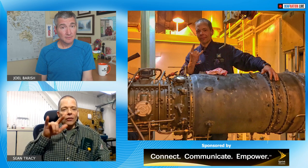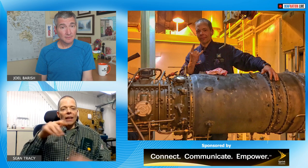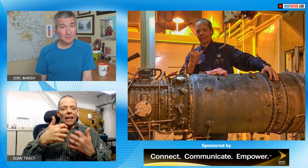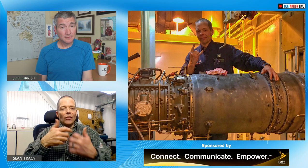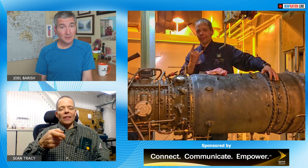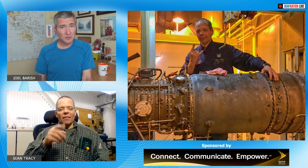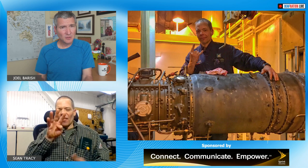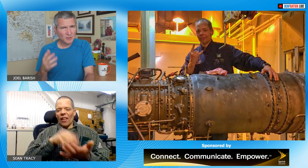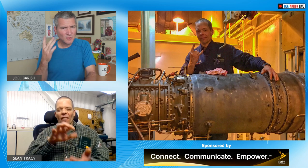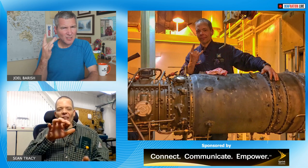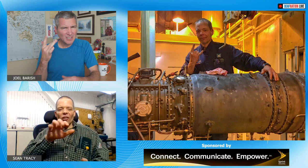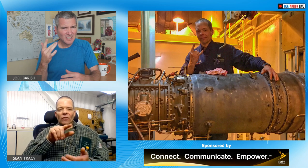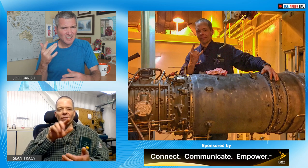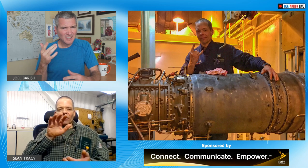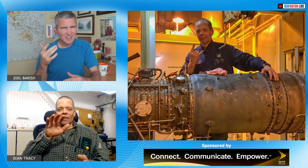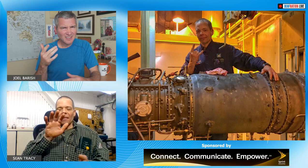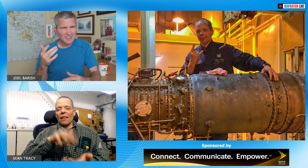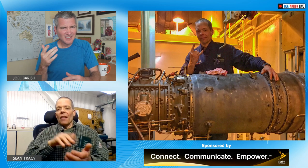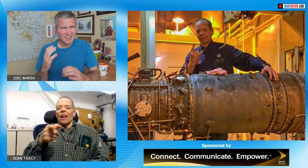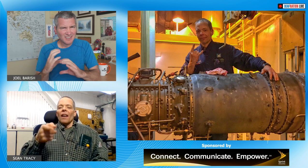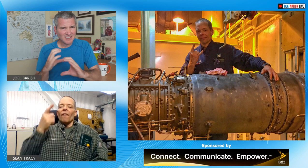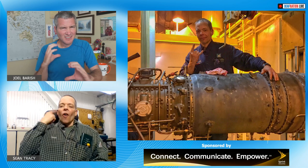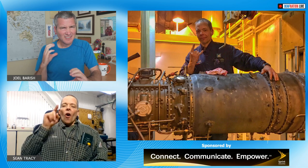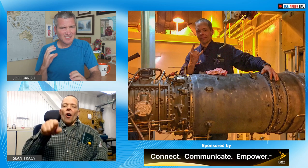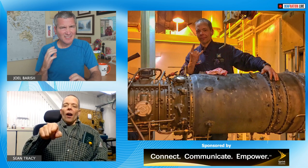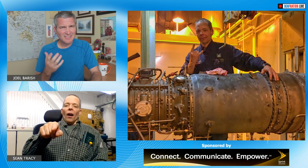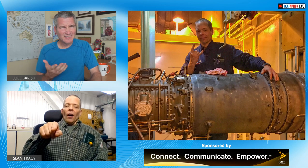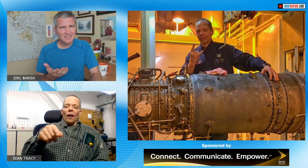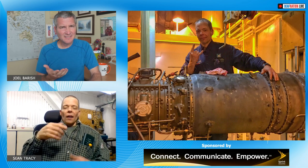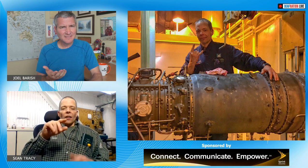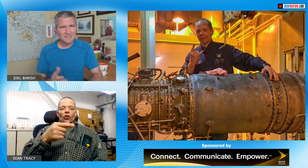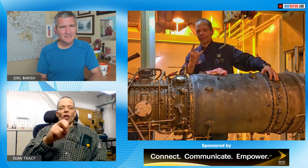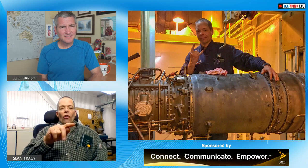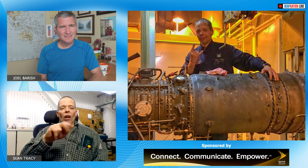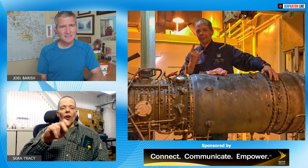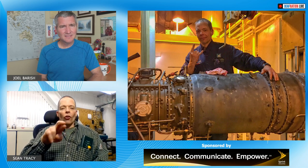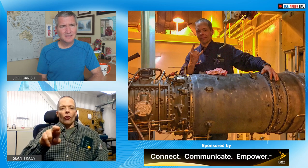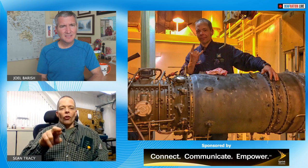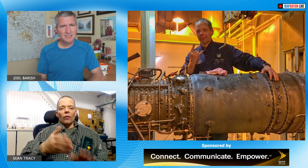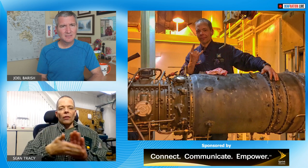Yup, it's a jet engine. What's that for? That's for the generator.